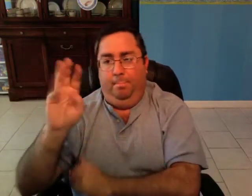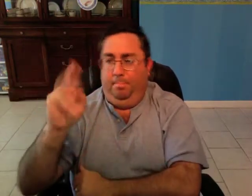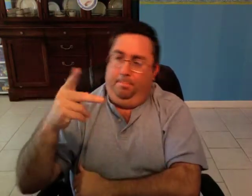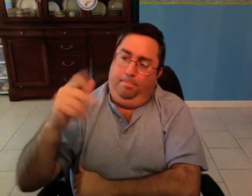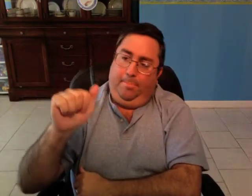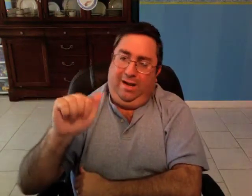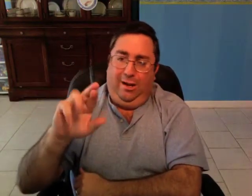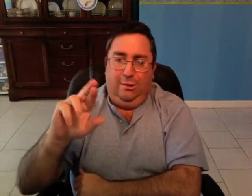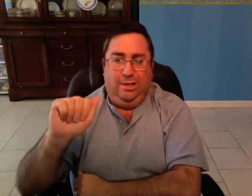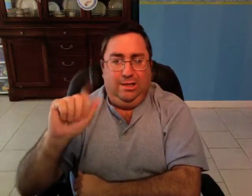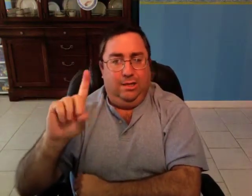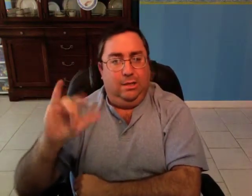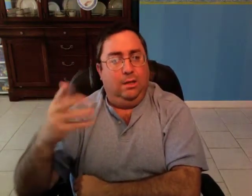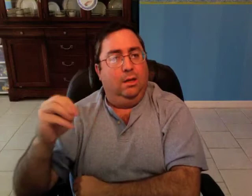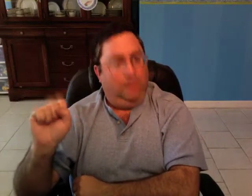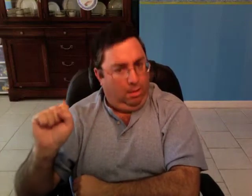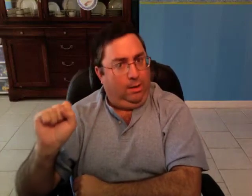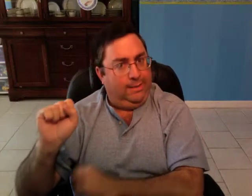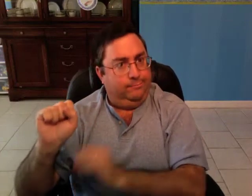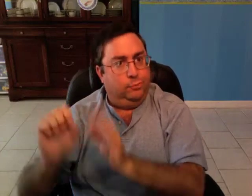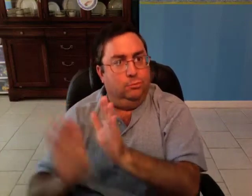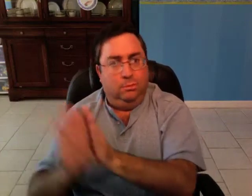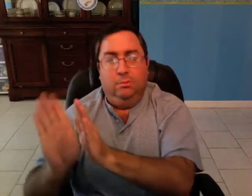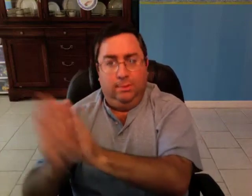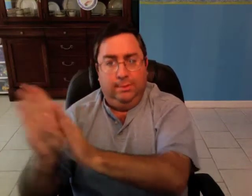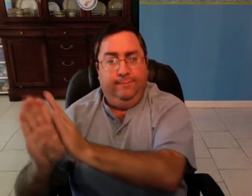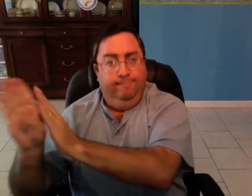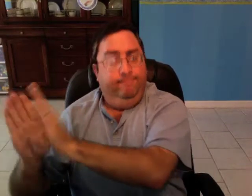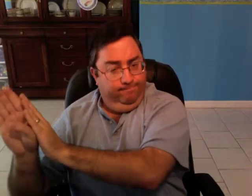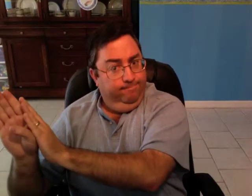paradigms are developing,